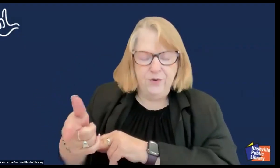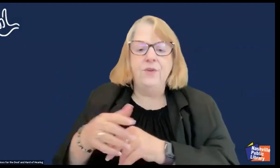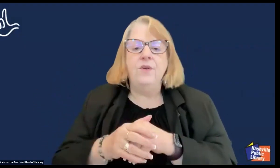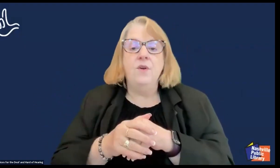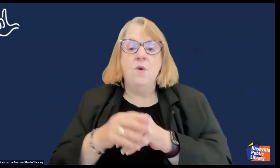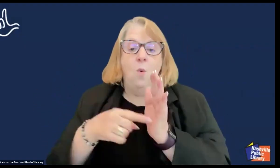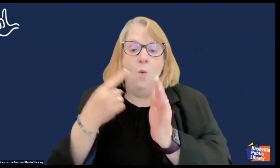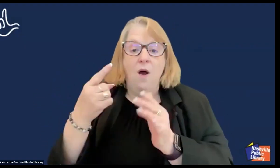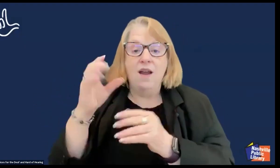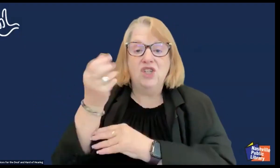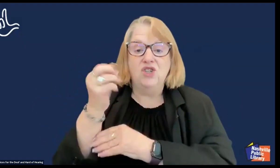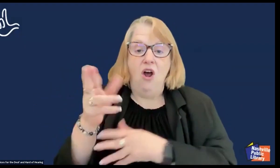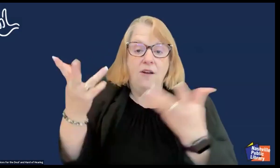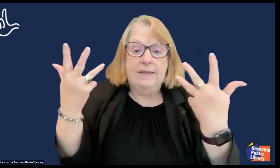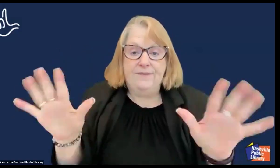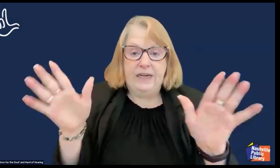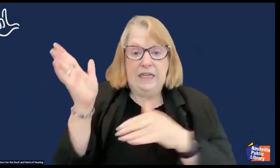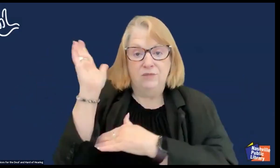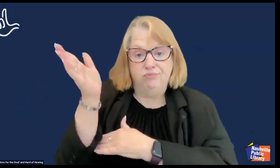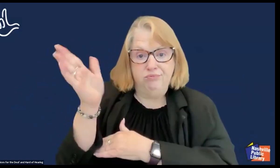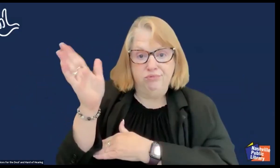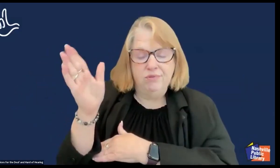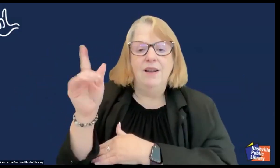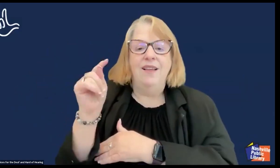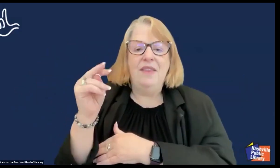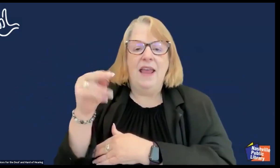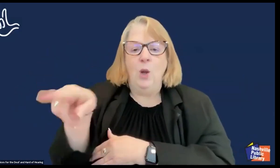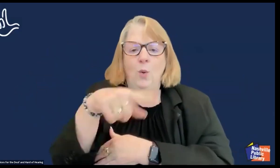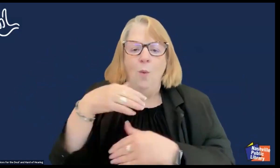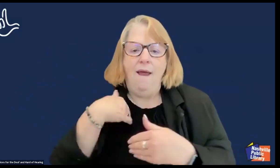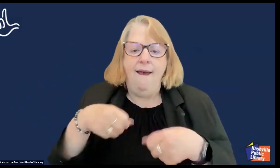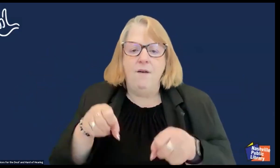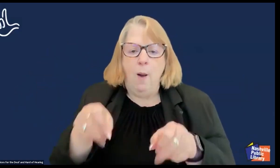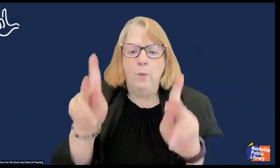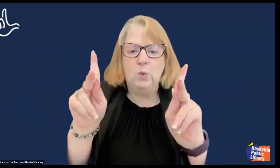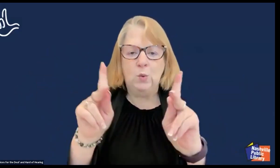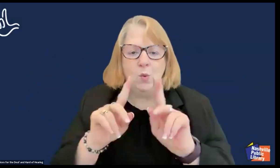We will be monitoring that for the question and answer section at the end.